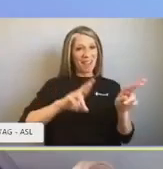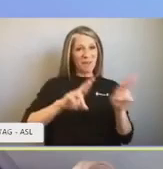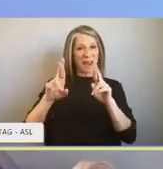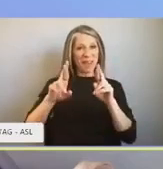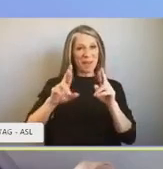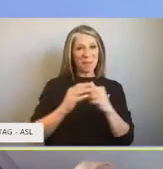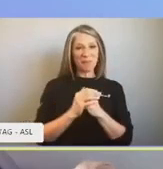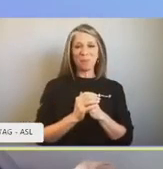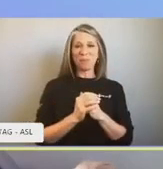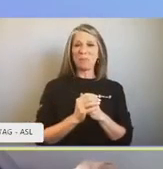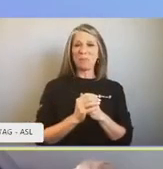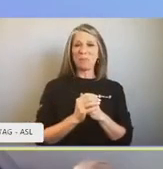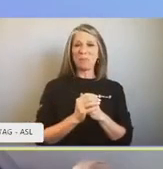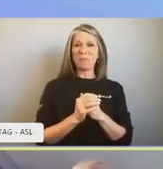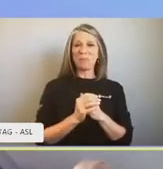to be here, and let me